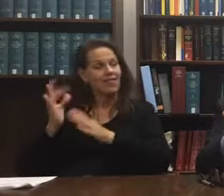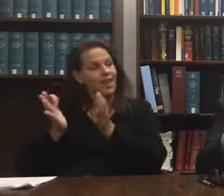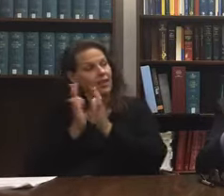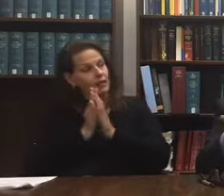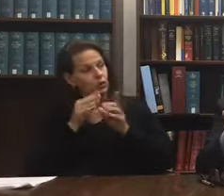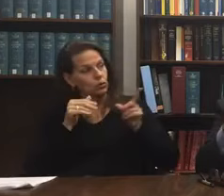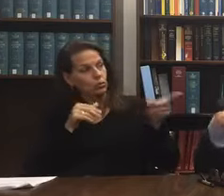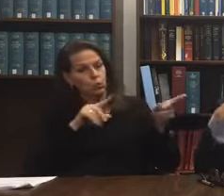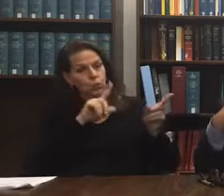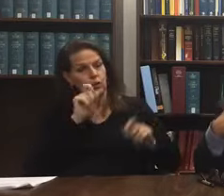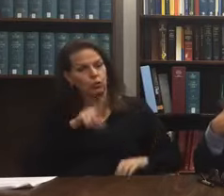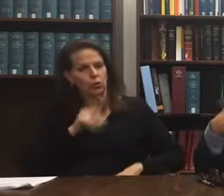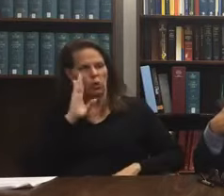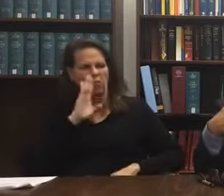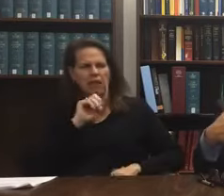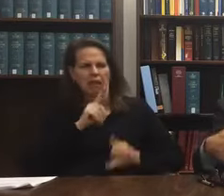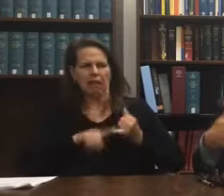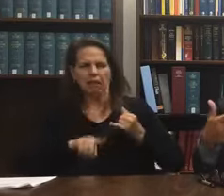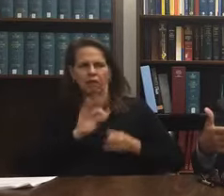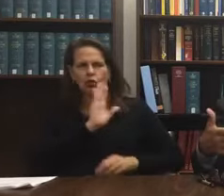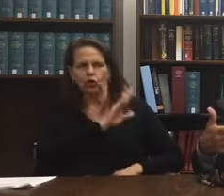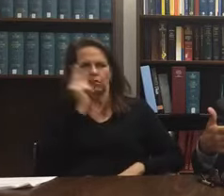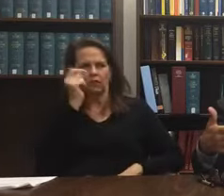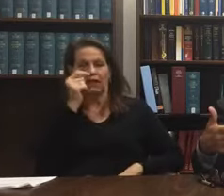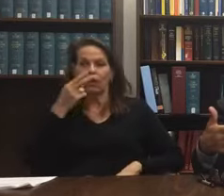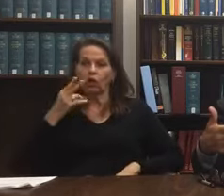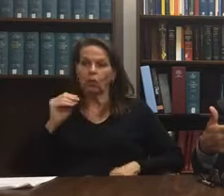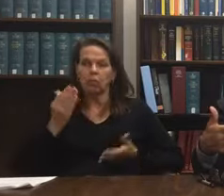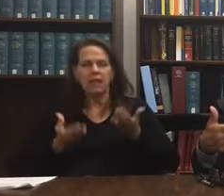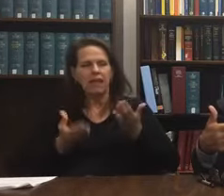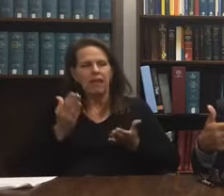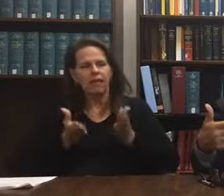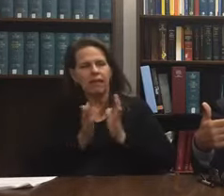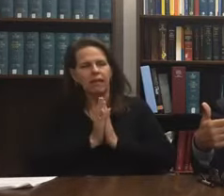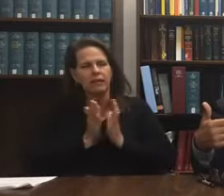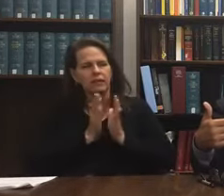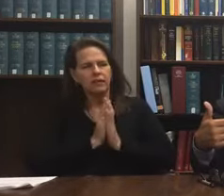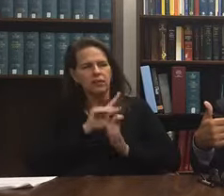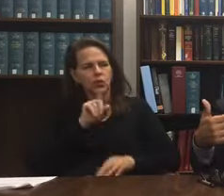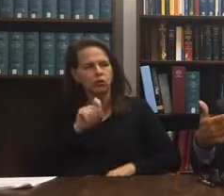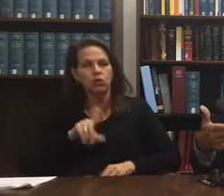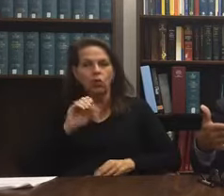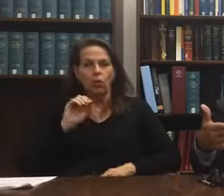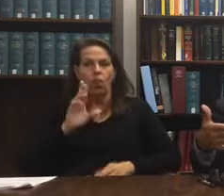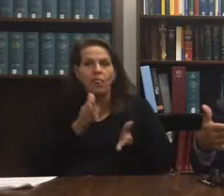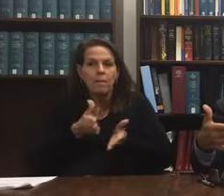which this can happen at the end of your testimony the hearing officer might have a few questions or the plan representatives might have